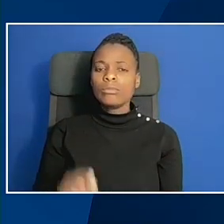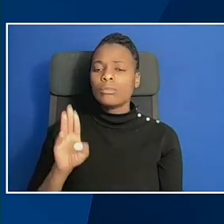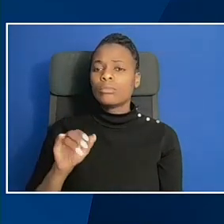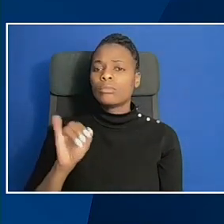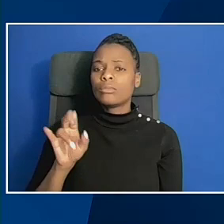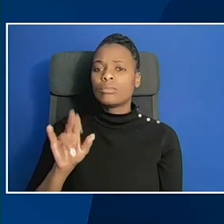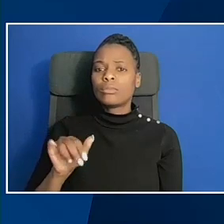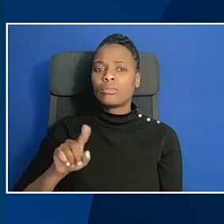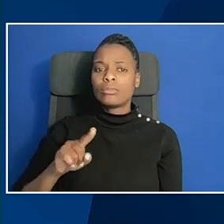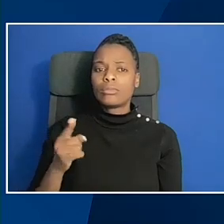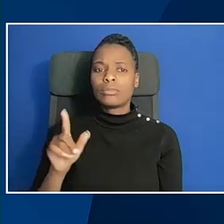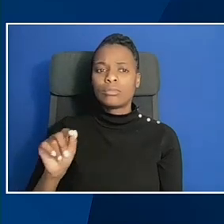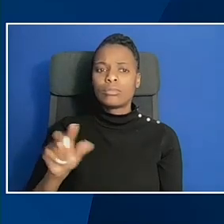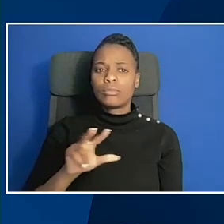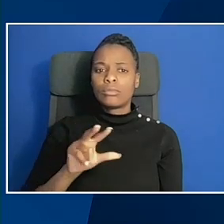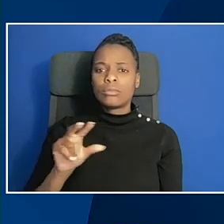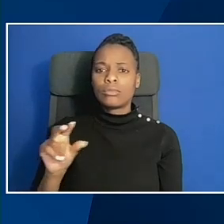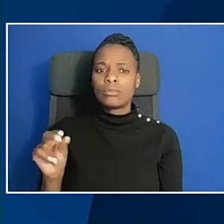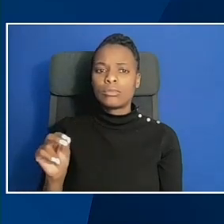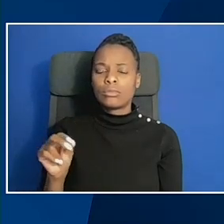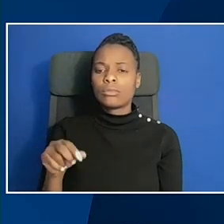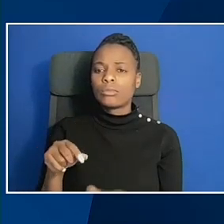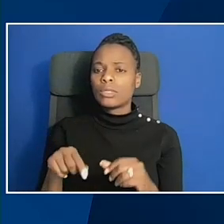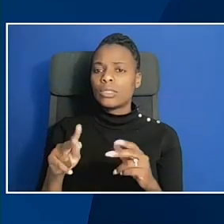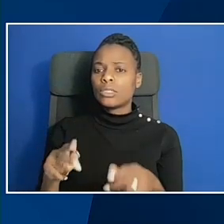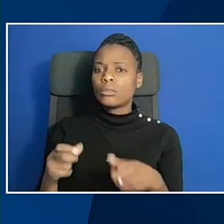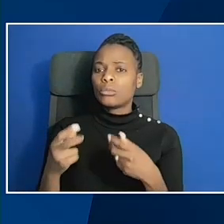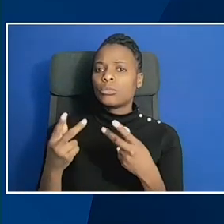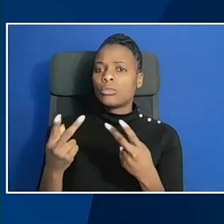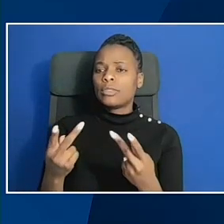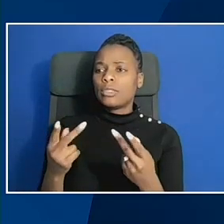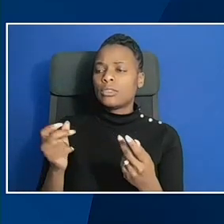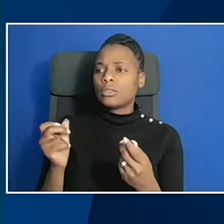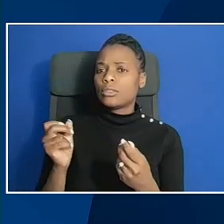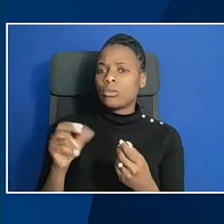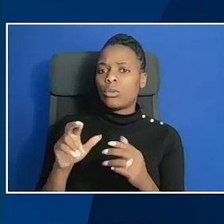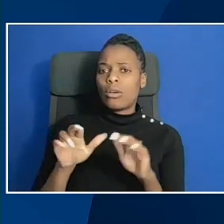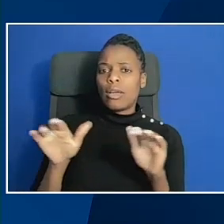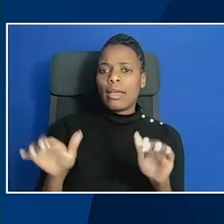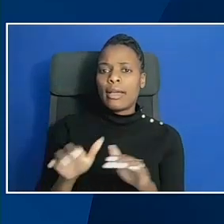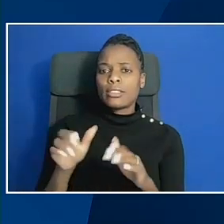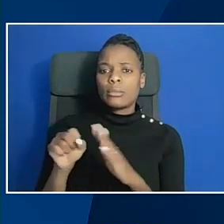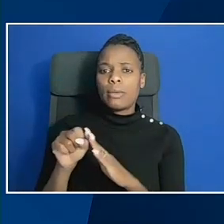constitutional provision or other action issued by an appropriate state agency or state entity establishes the institution